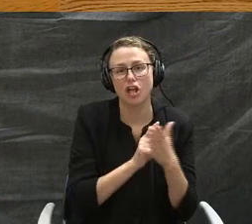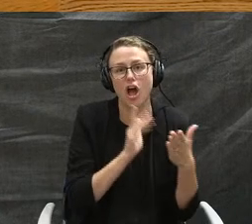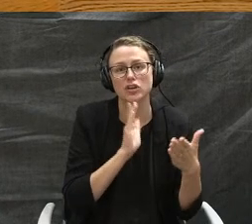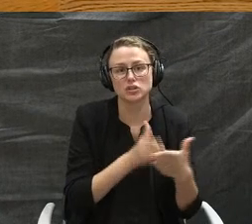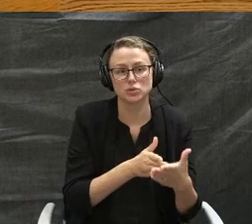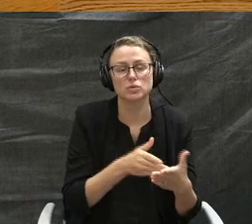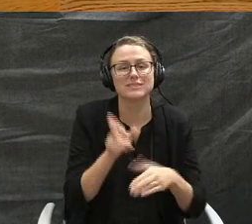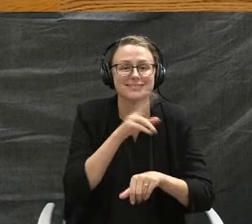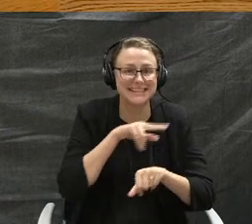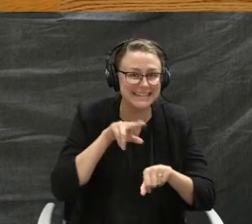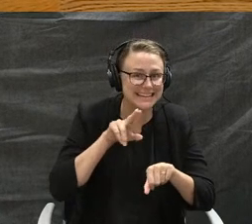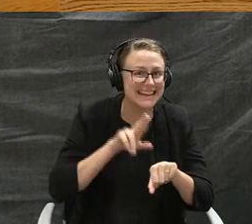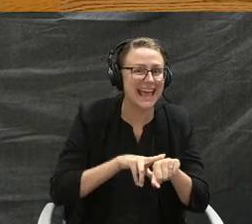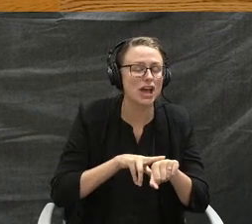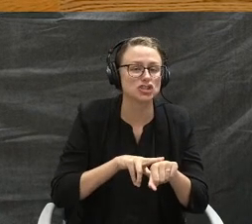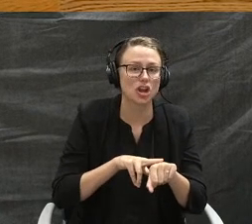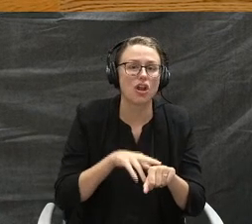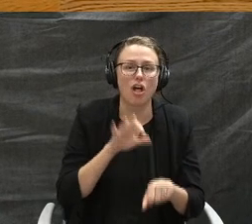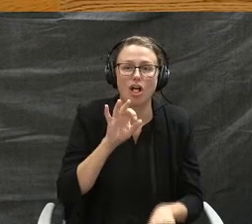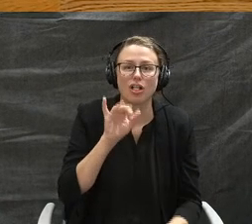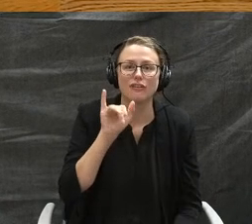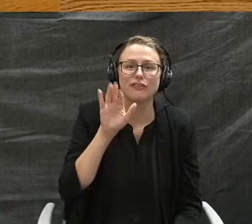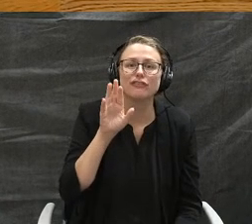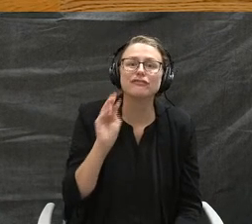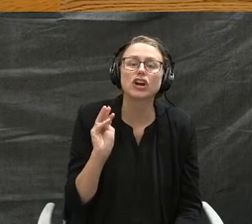national firm that's representing several clients